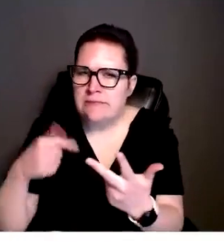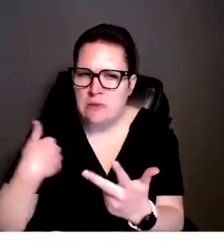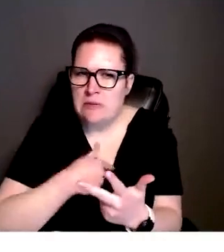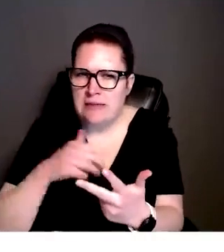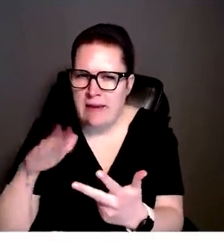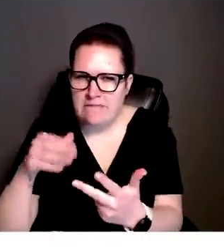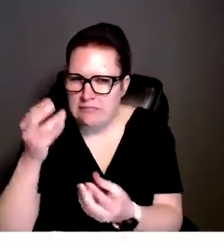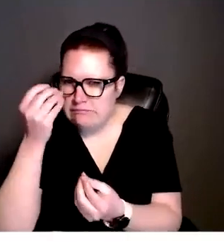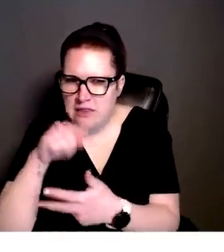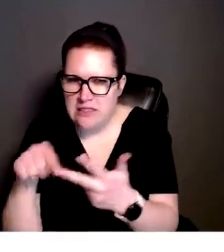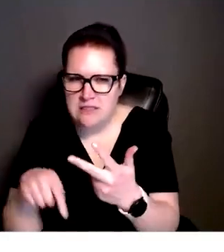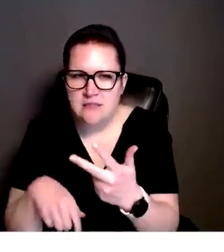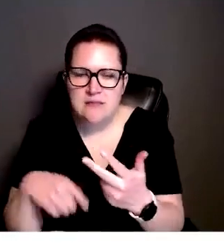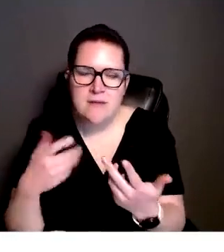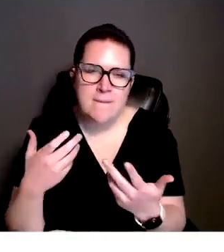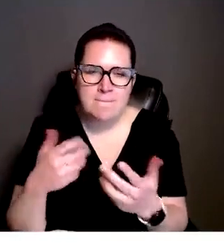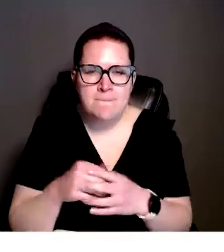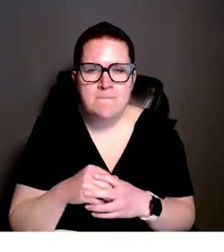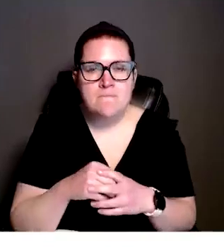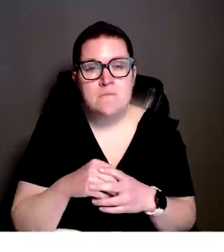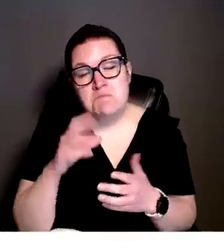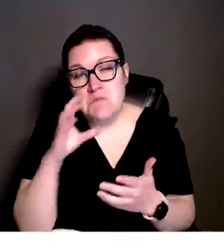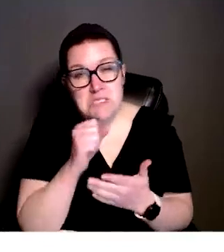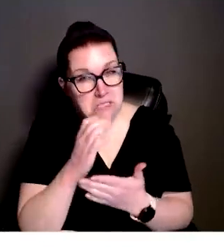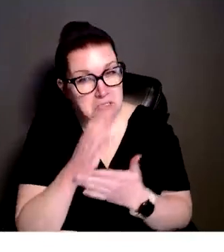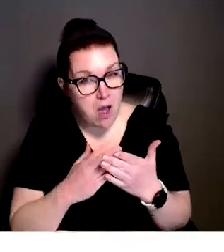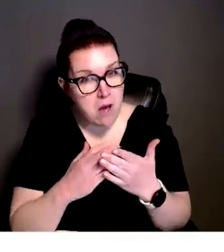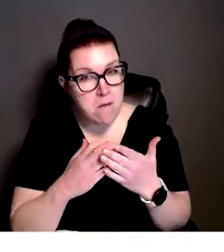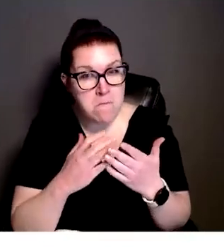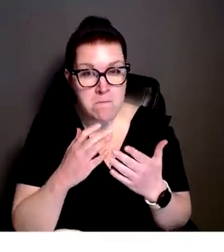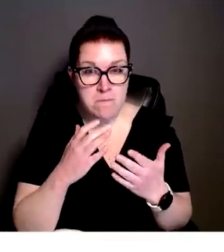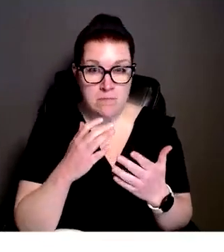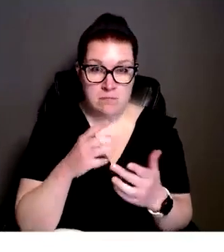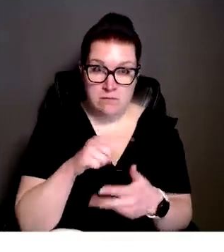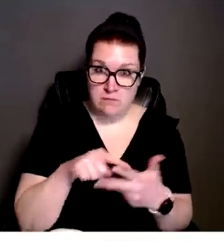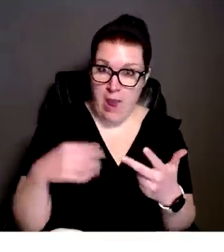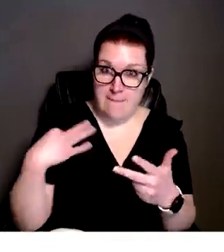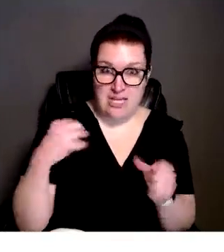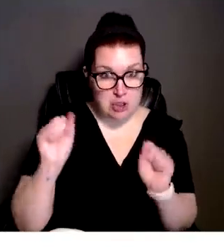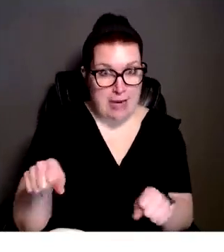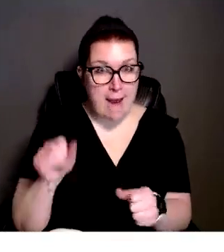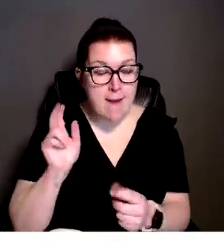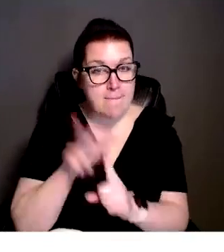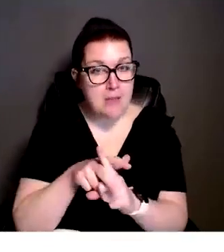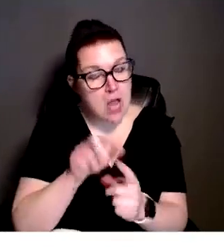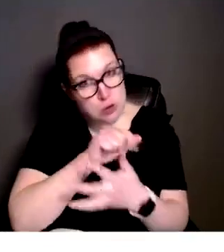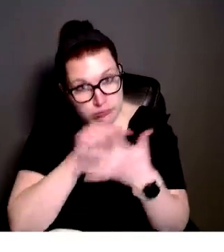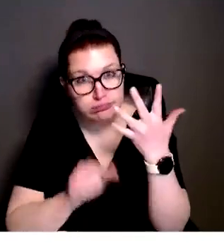It's I guess, hypothetical some of these applications might apply to multiple settings. But our primary interest is the home